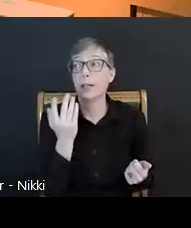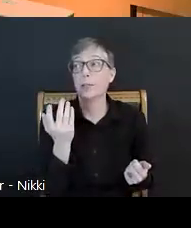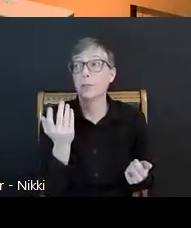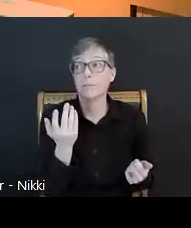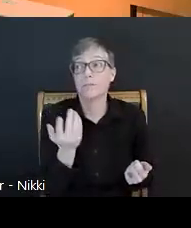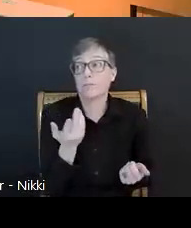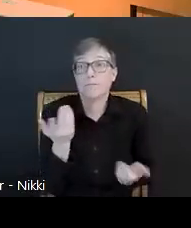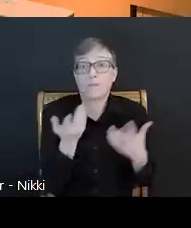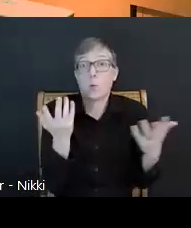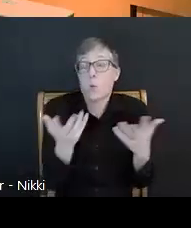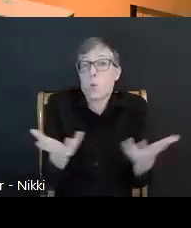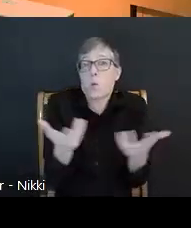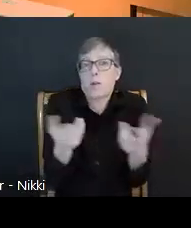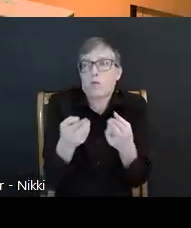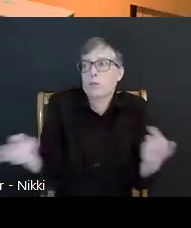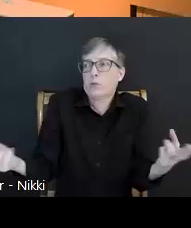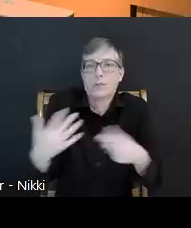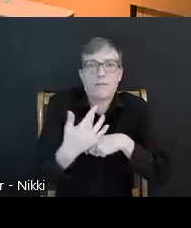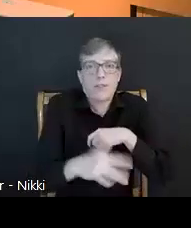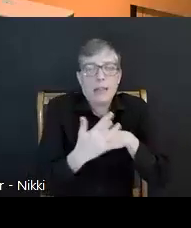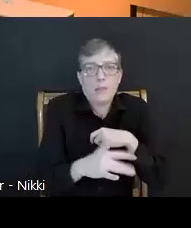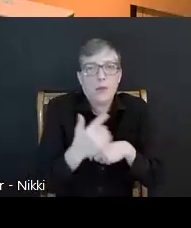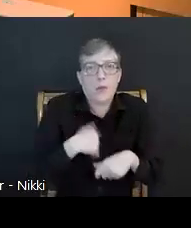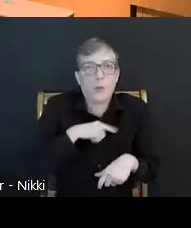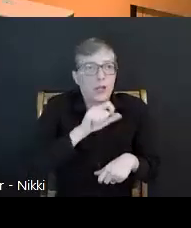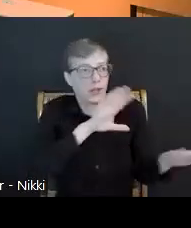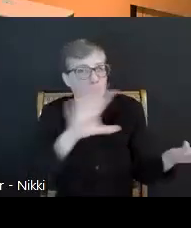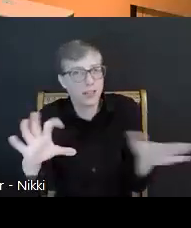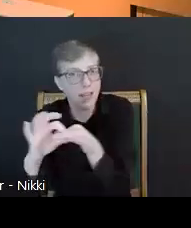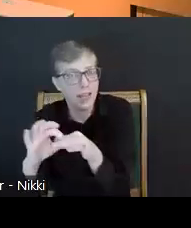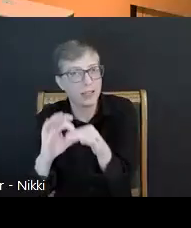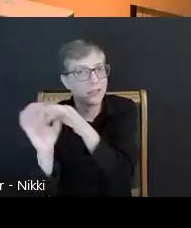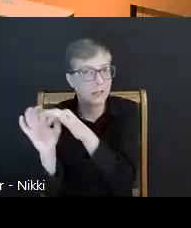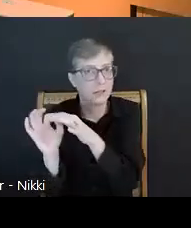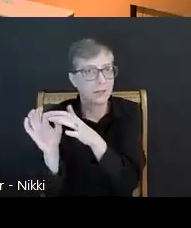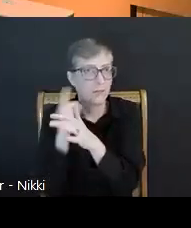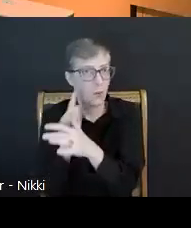to try to help those with those sorts of issues which can be um really challenging we've even